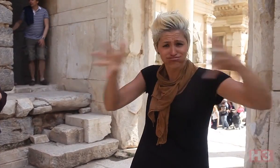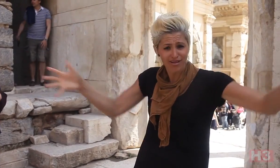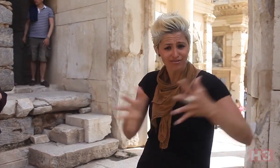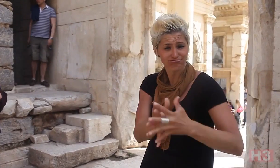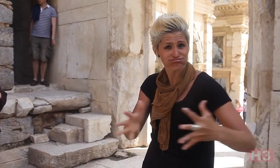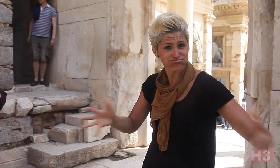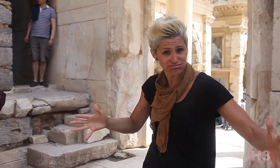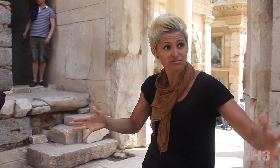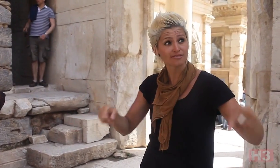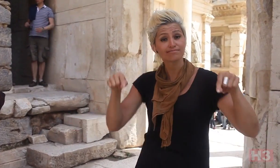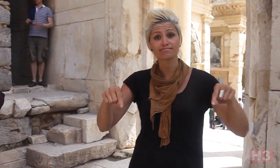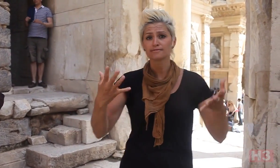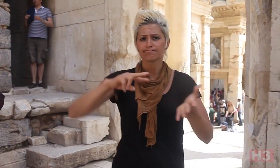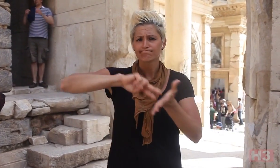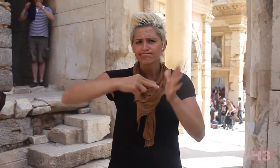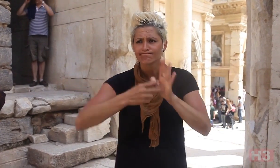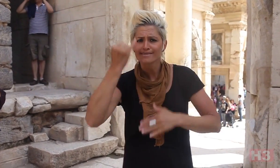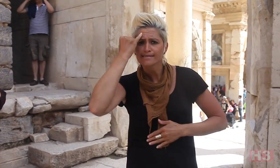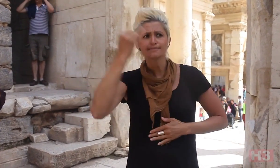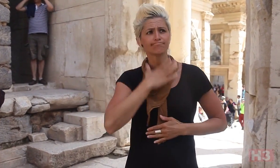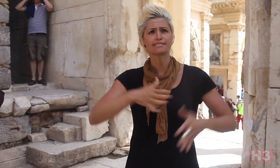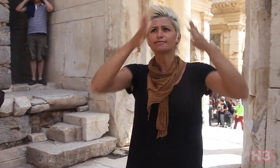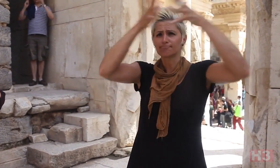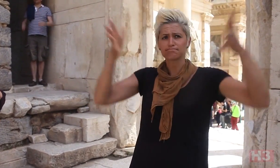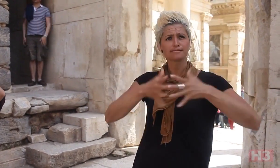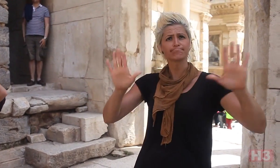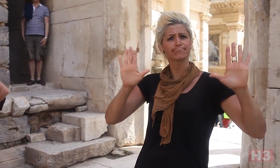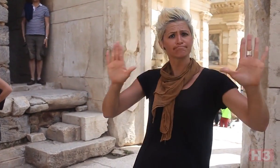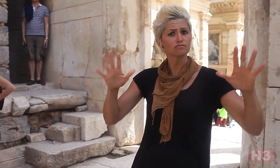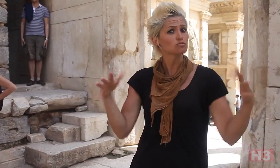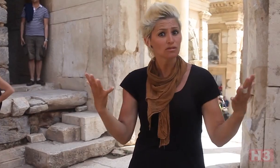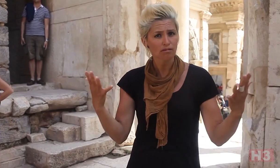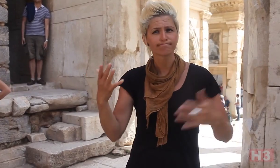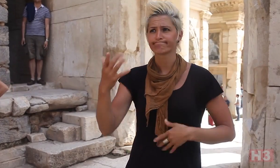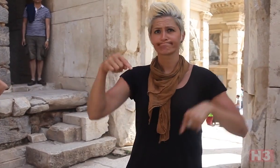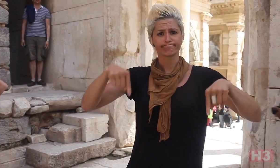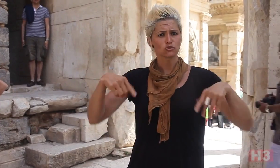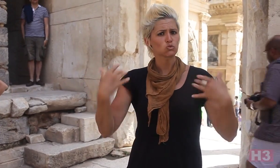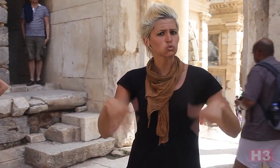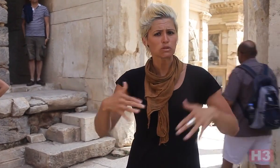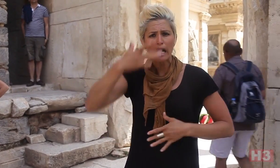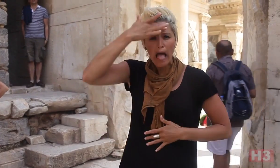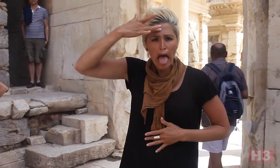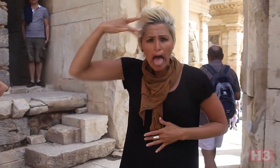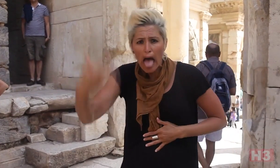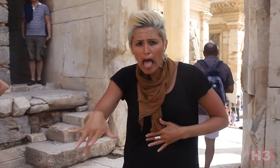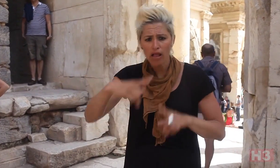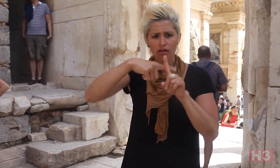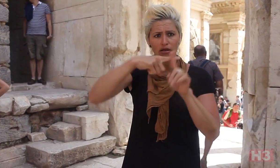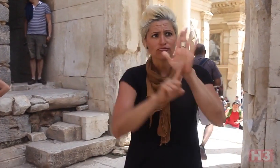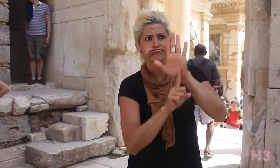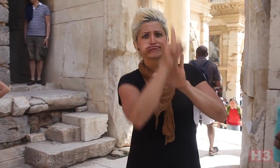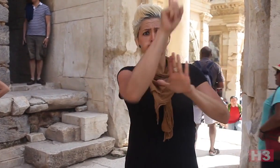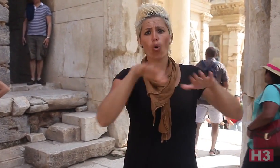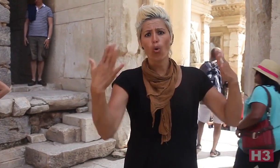The cupboards for the scrolls were also designed with purpose because of hot climate in Ephesus.